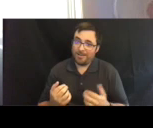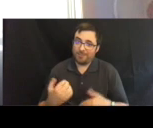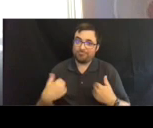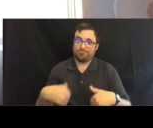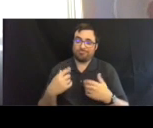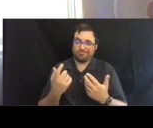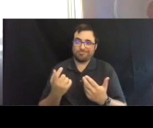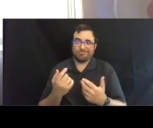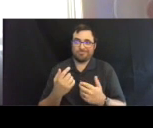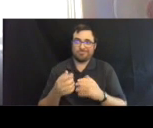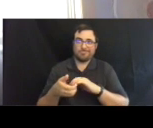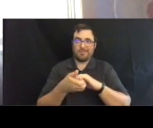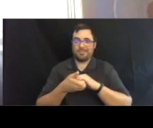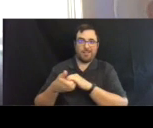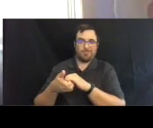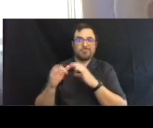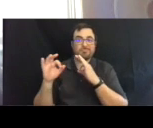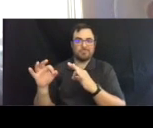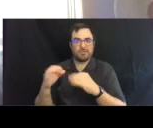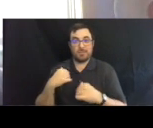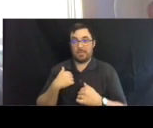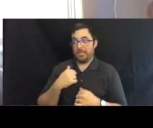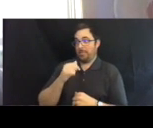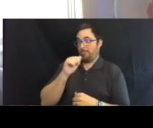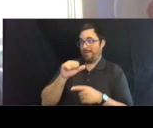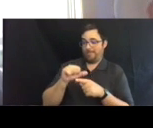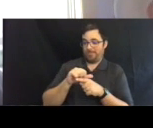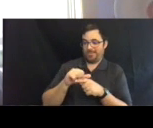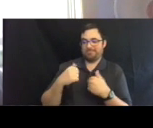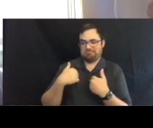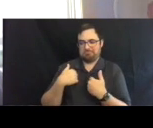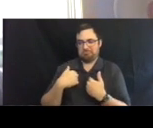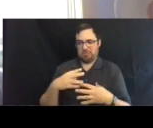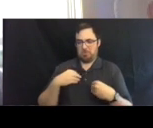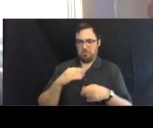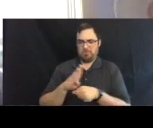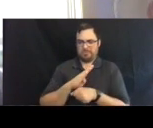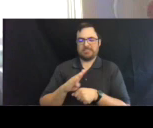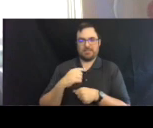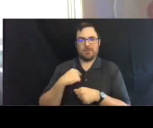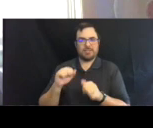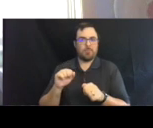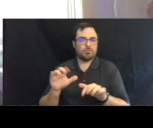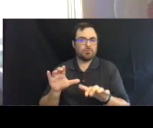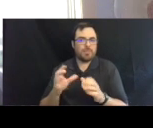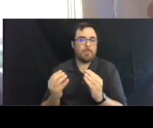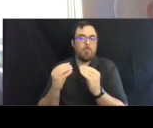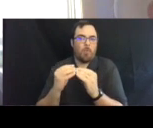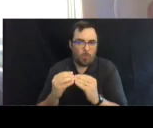When I was doing private practice, I was able to do that more, especially if the family invited me to the IEP, then I would work